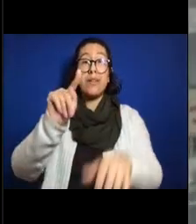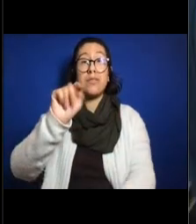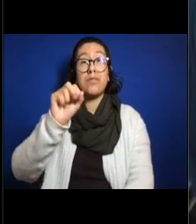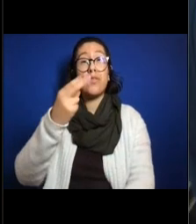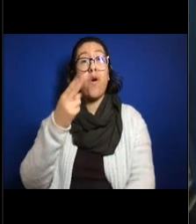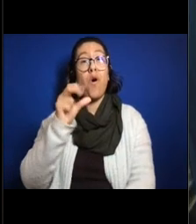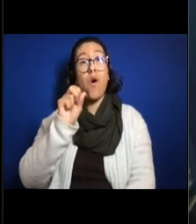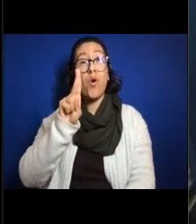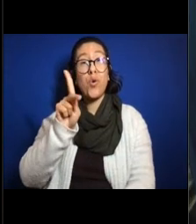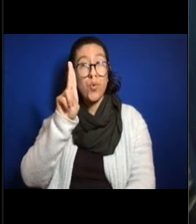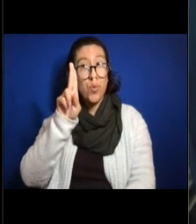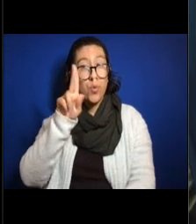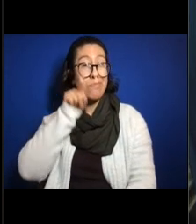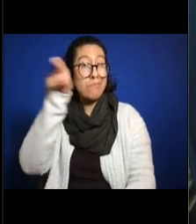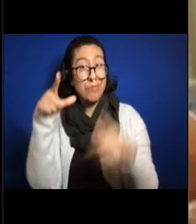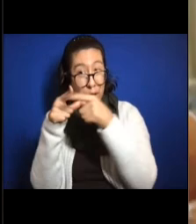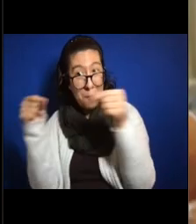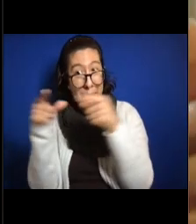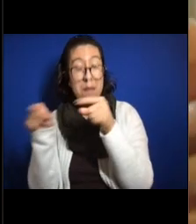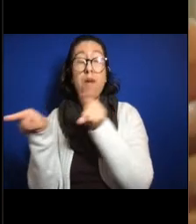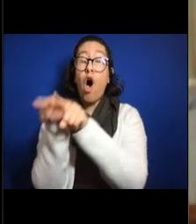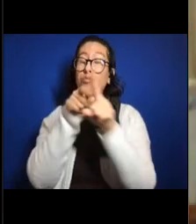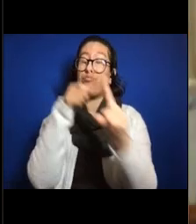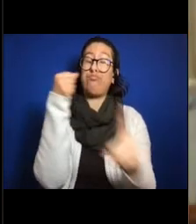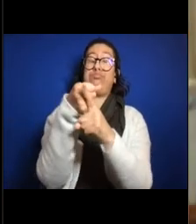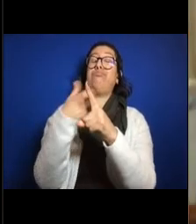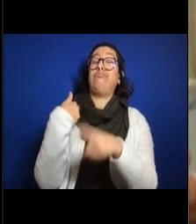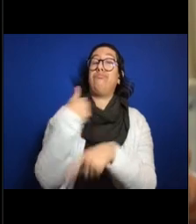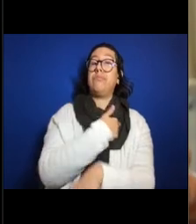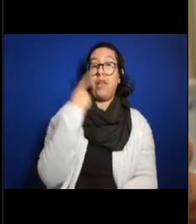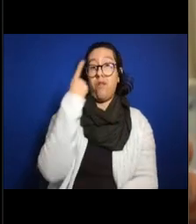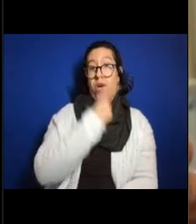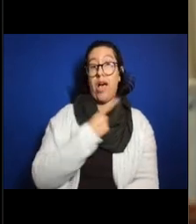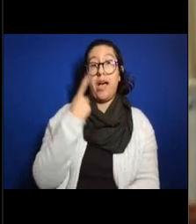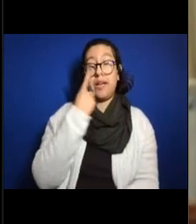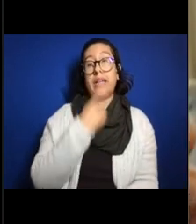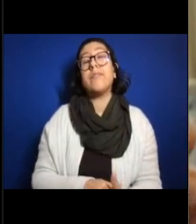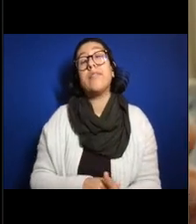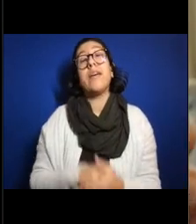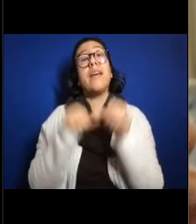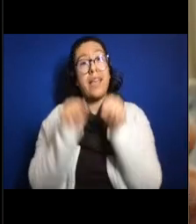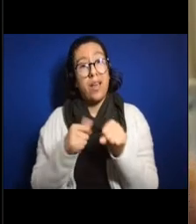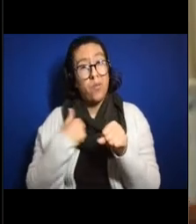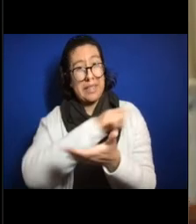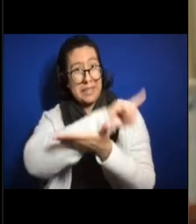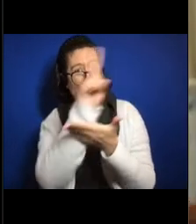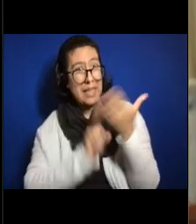of damage here in Hawaii. Is it possible for us to design buildings to survive these tsunamis?